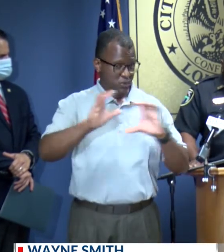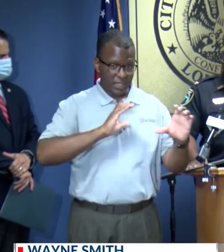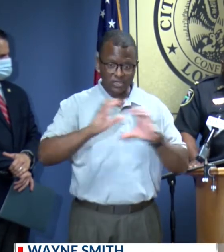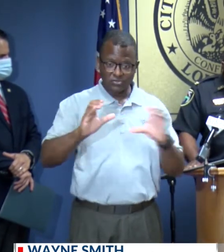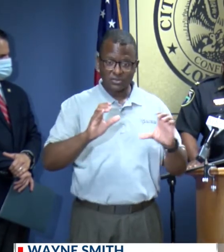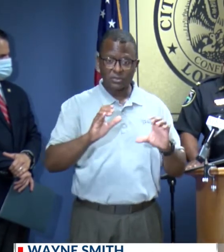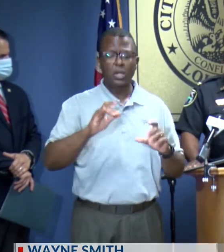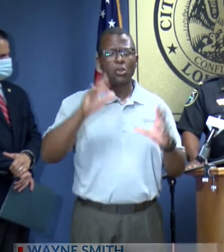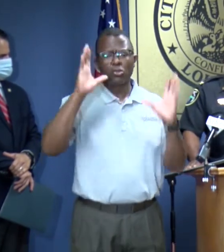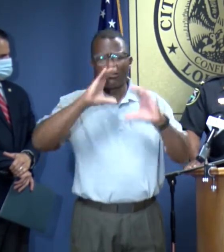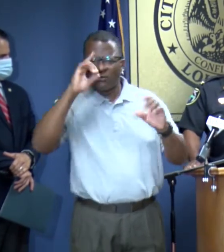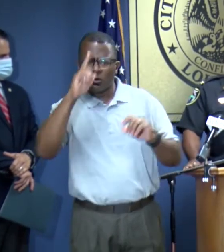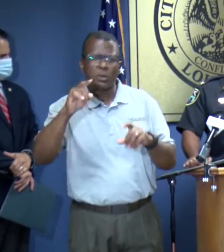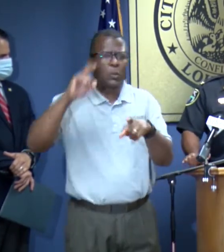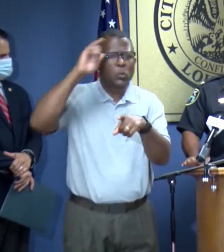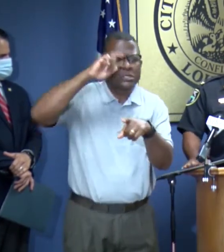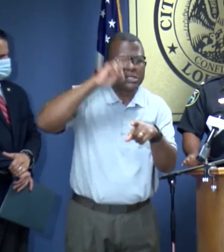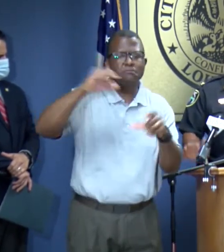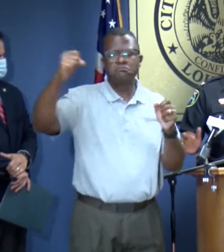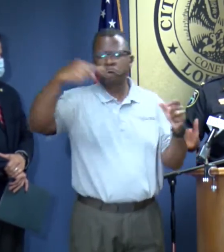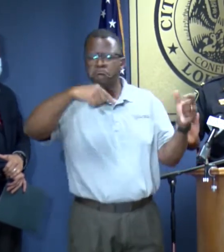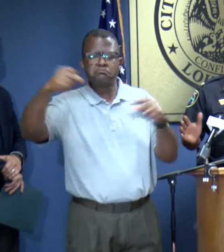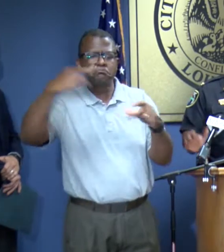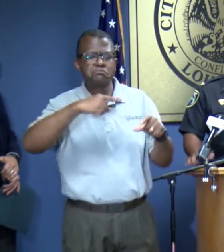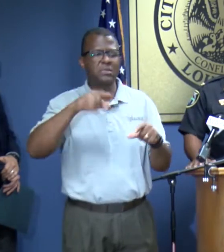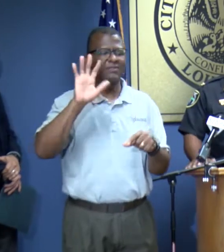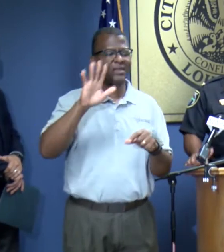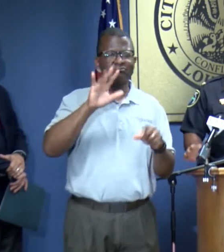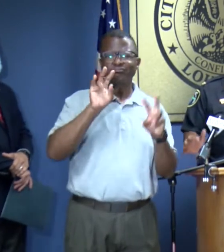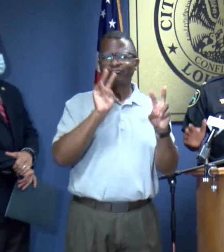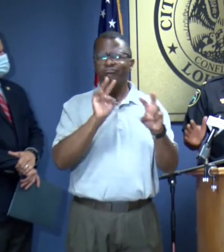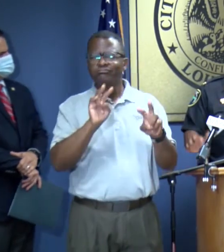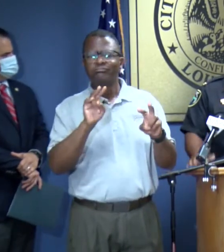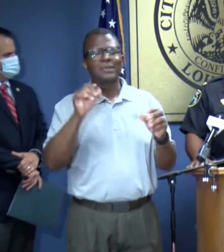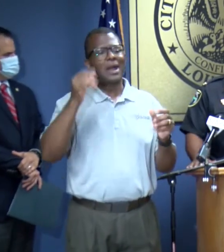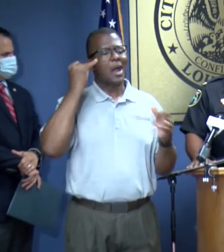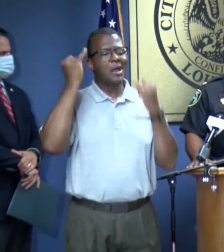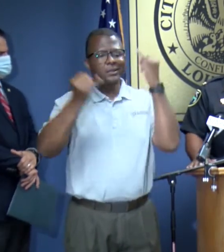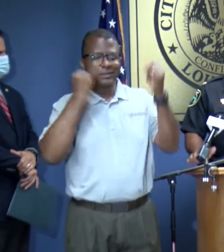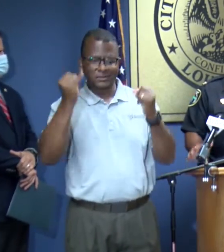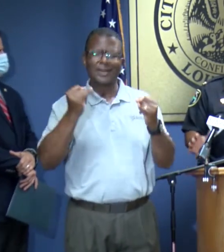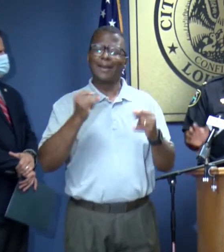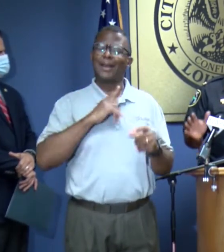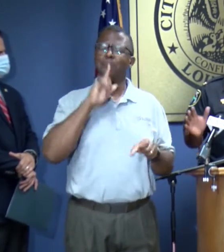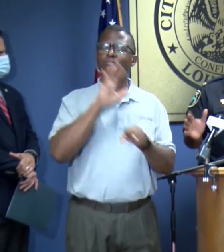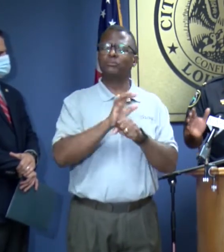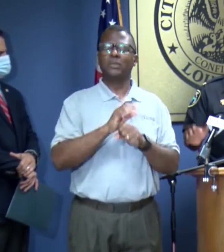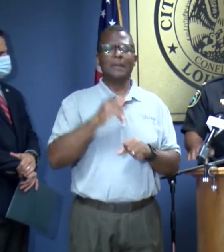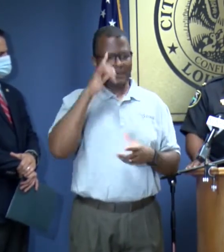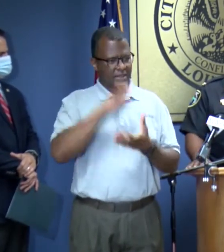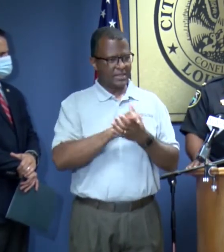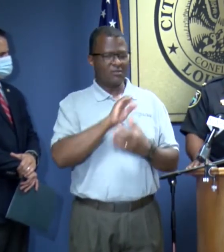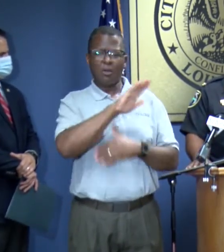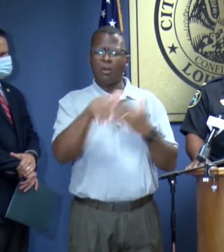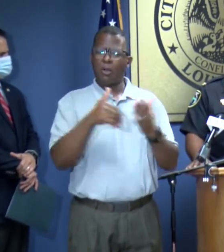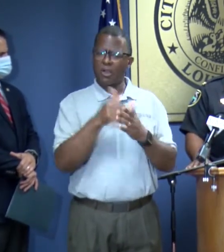together in concert with our neighborhoods can address our community needs."